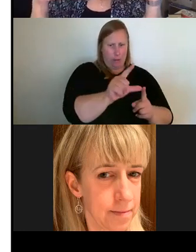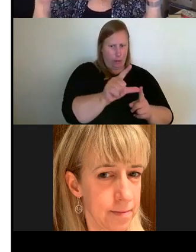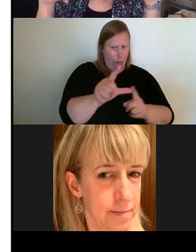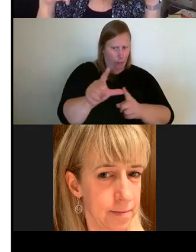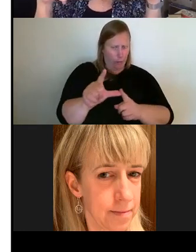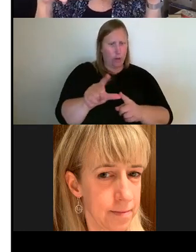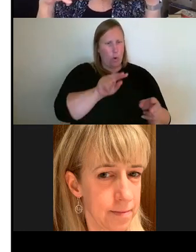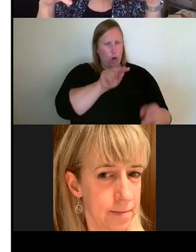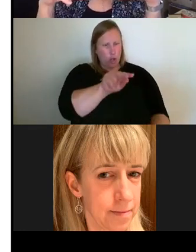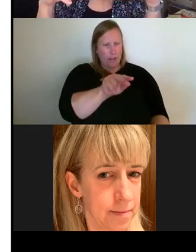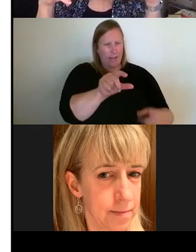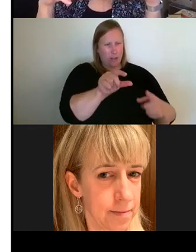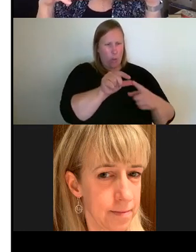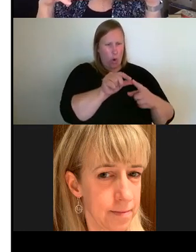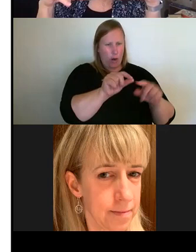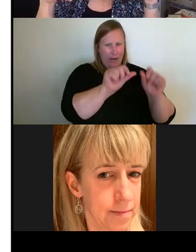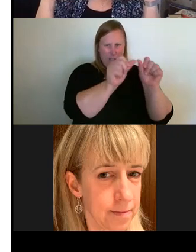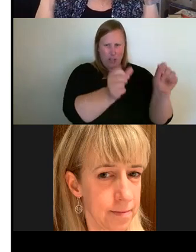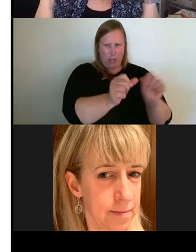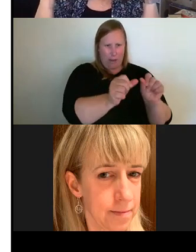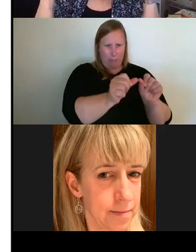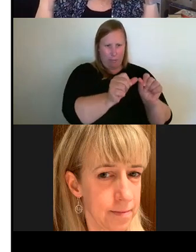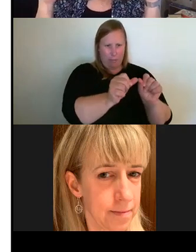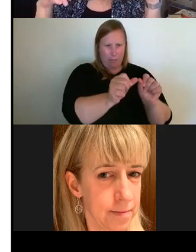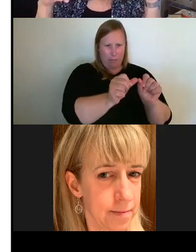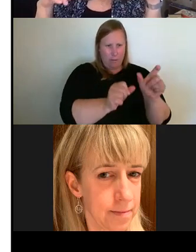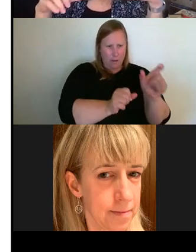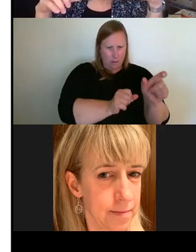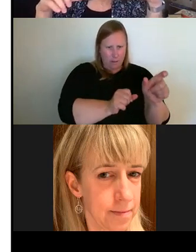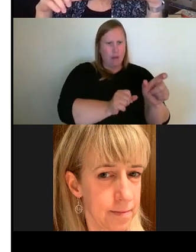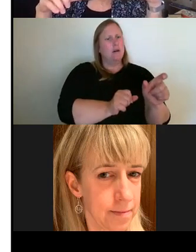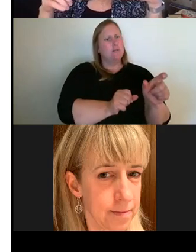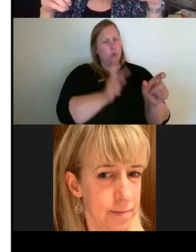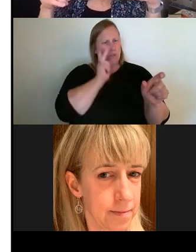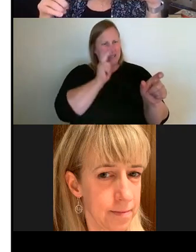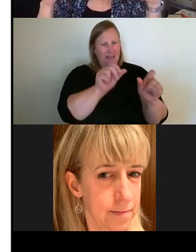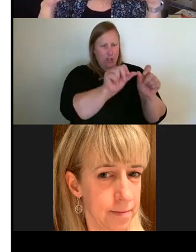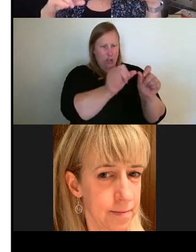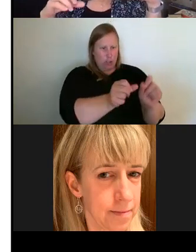We are looking at the word shape. There is a more distinct word shape when you are in